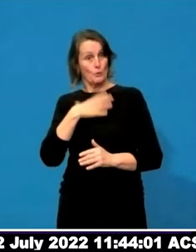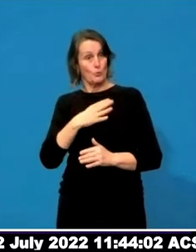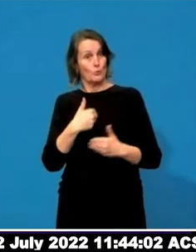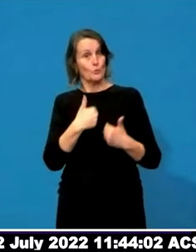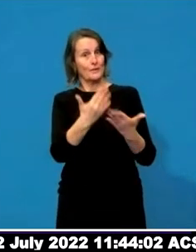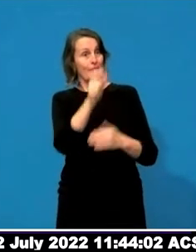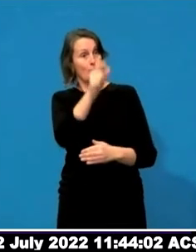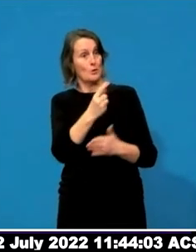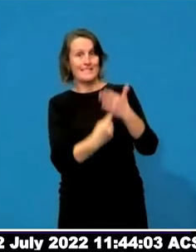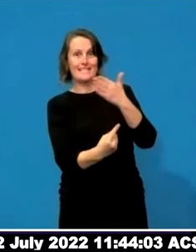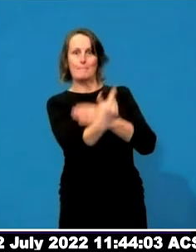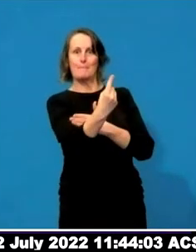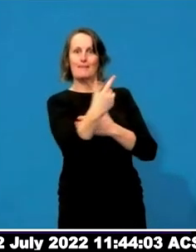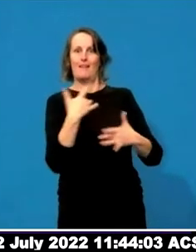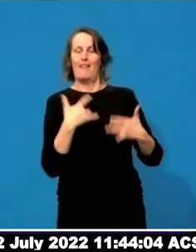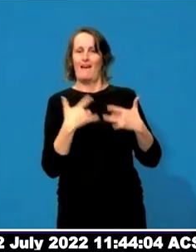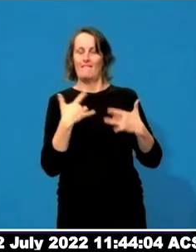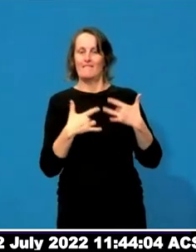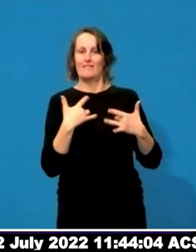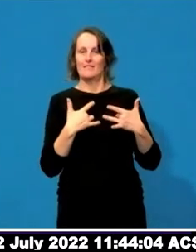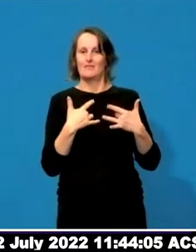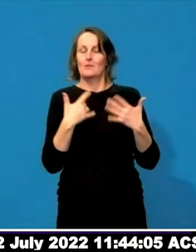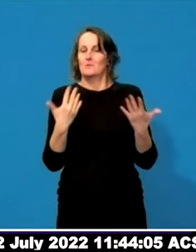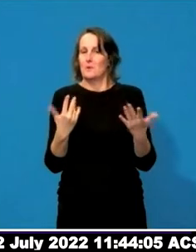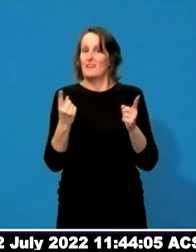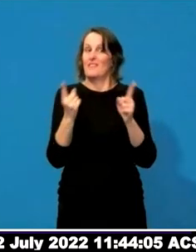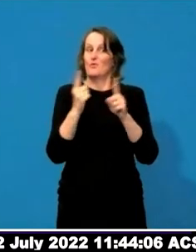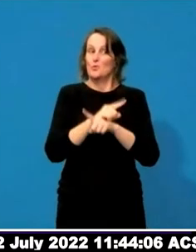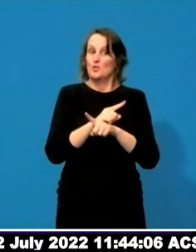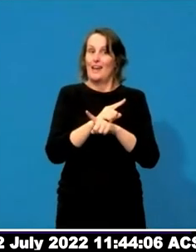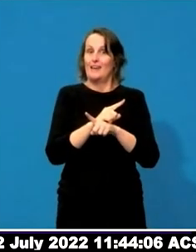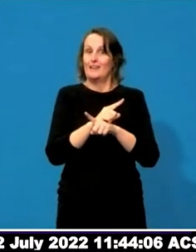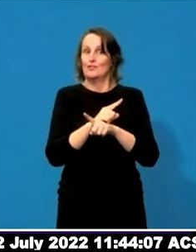and so changes in things like that level of support,